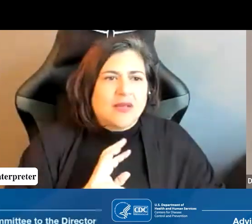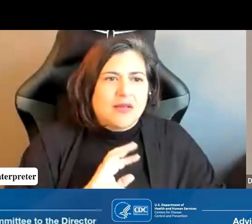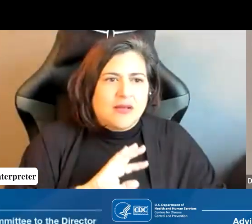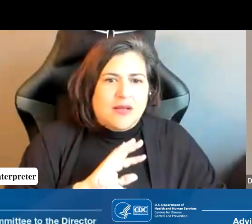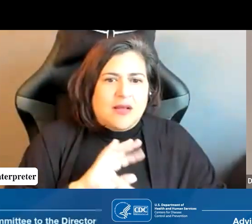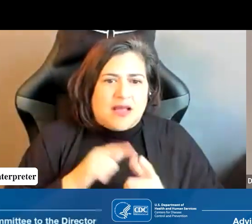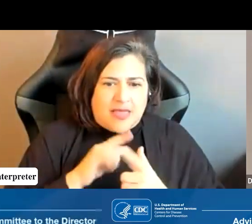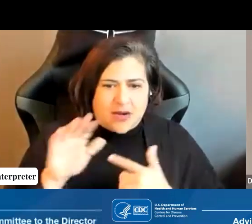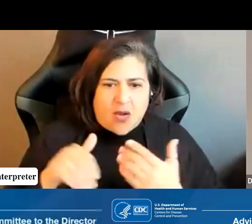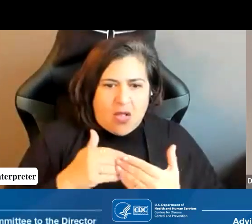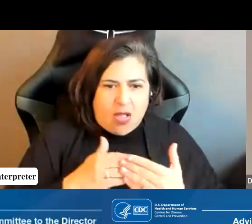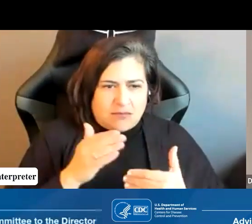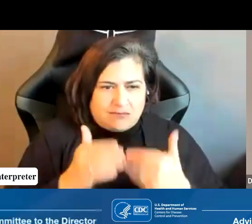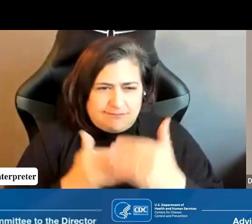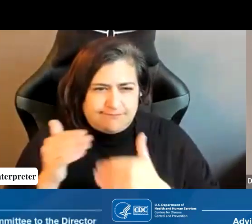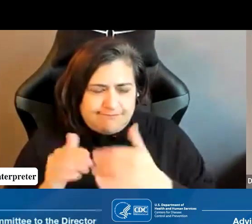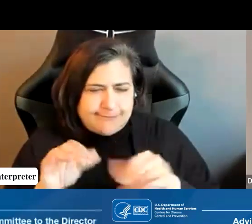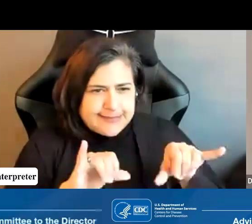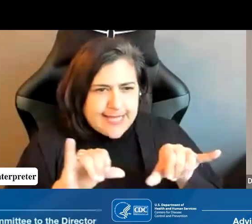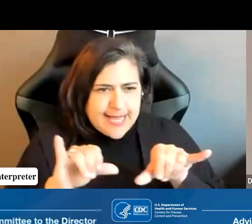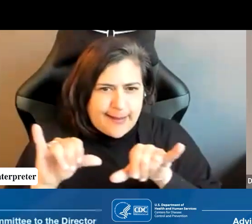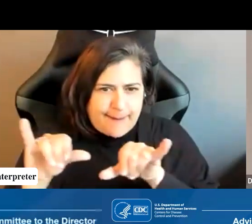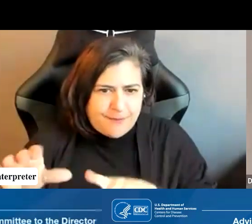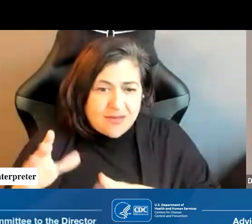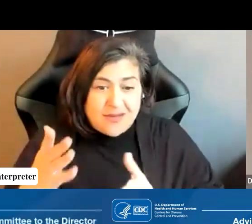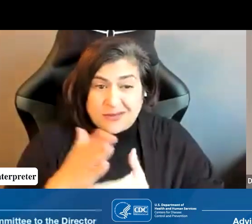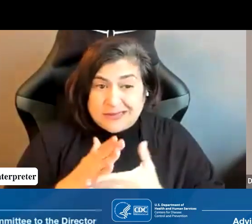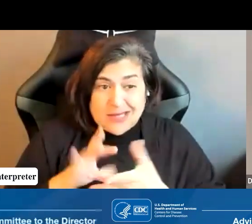And so maybe there's some parts of the CDC that have nothing to do with colon cancer,